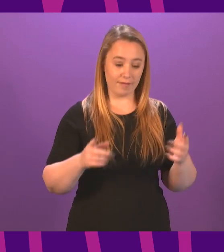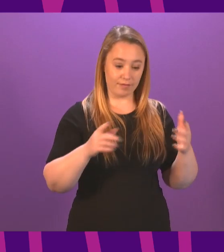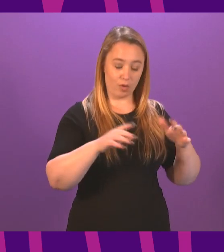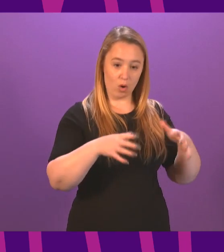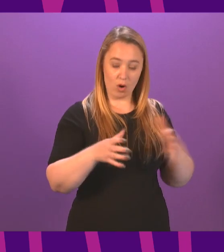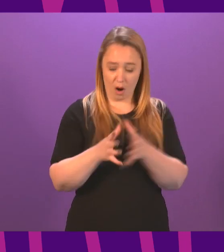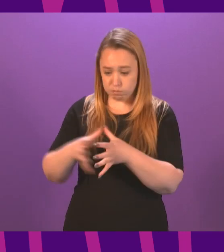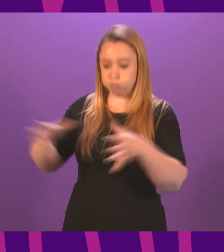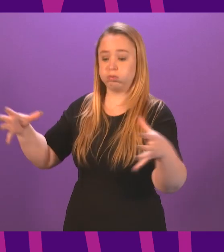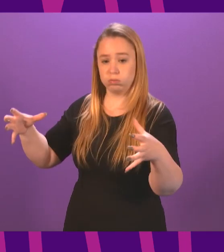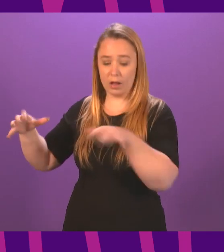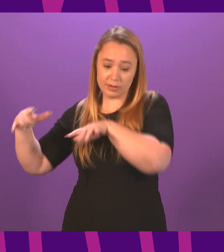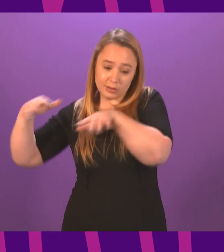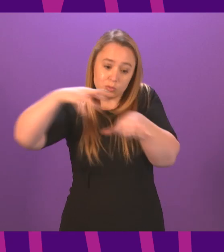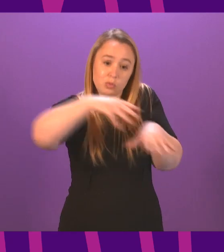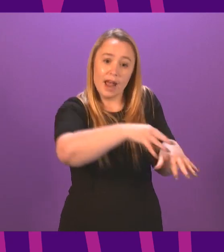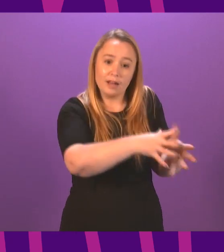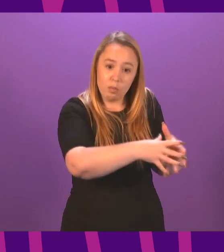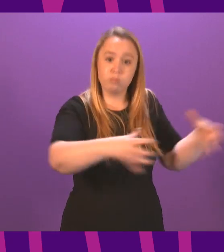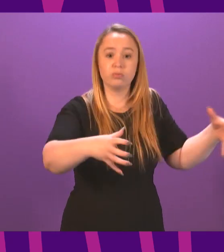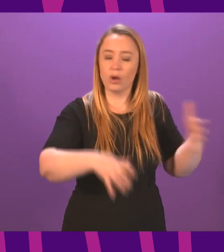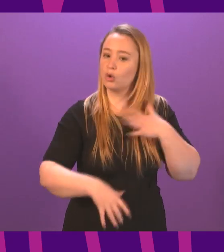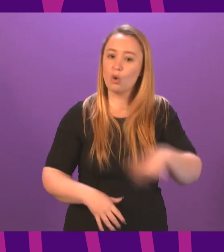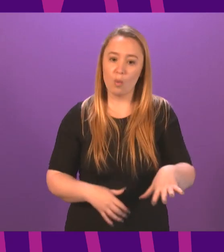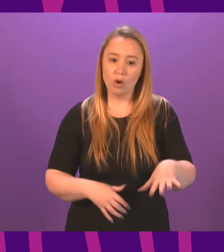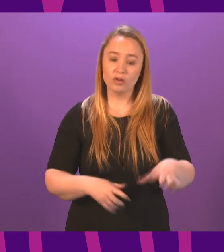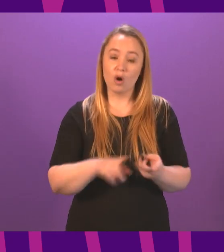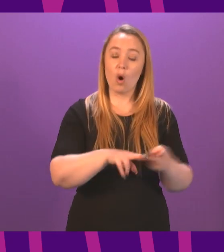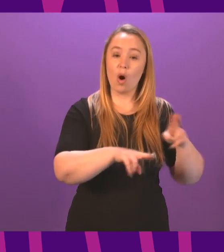people from lower-prevalence areas going to higher-prevalence areas and taking the virus